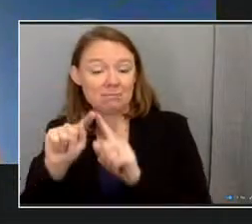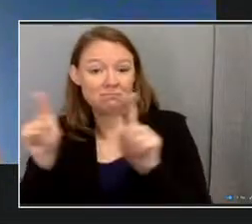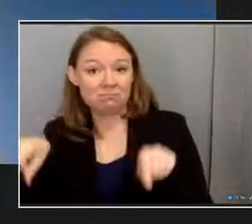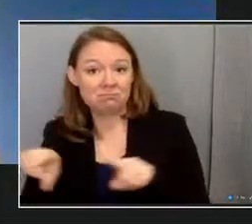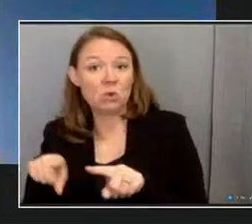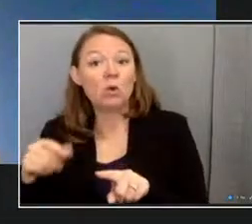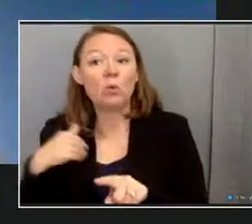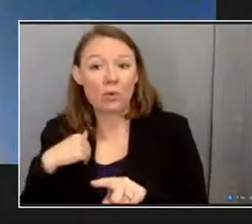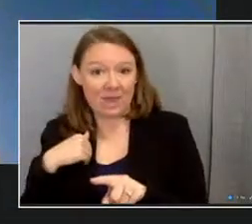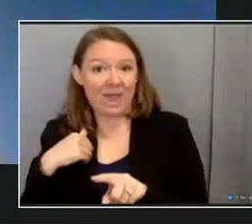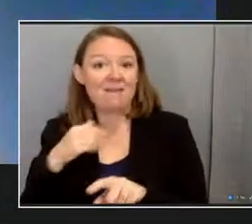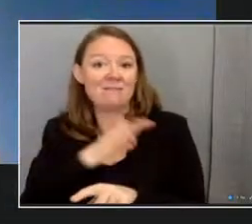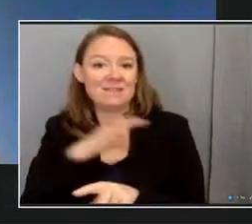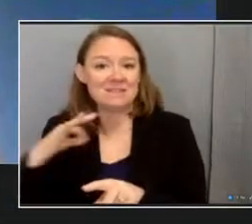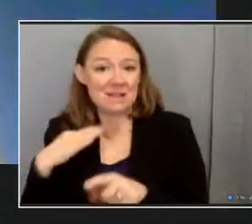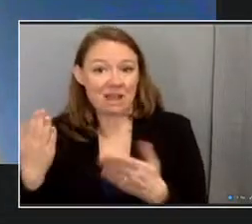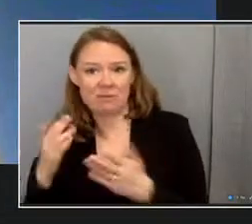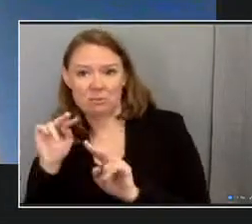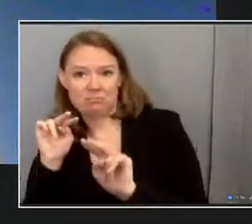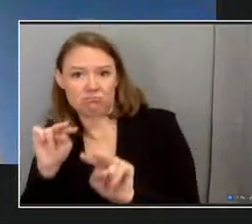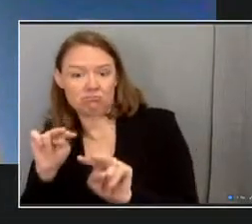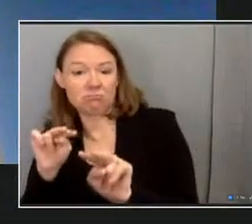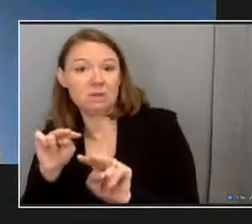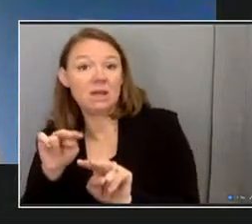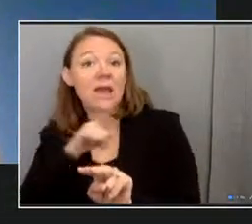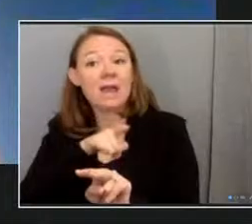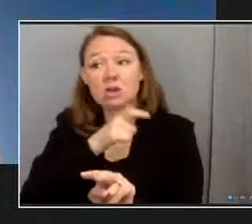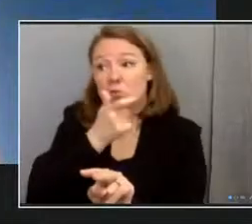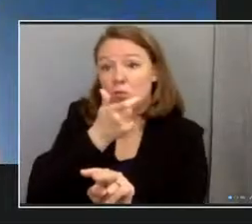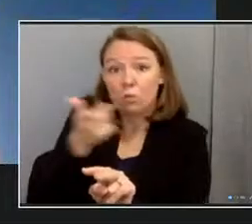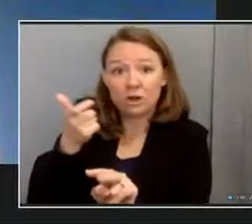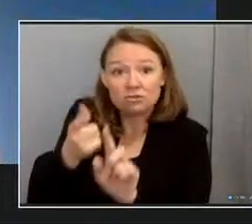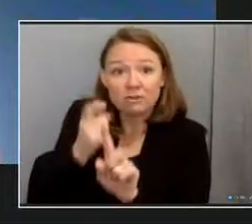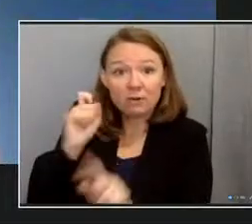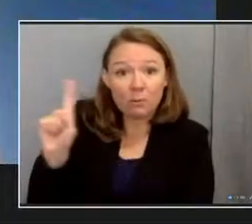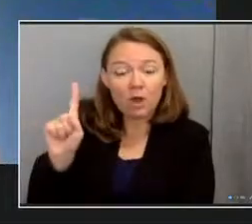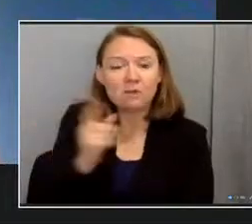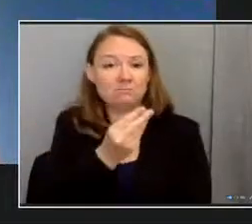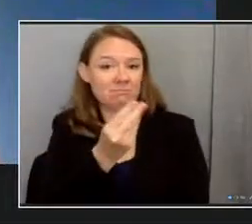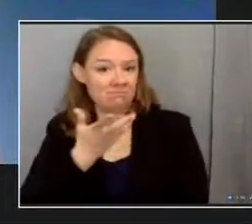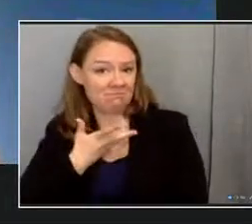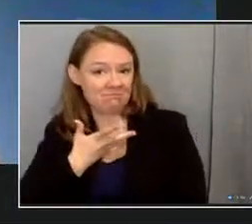and let us know where you're watching from. This program is brought to you by the National